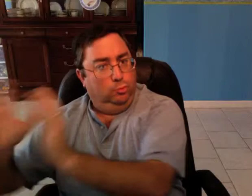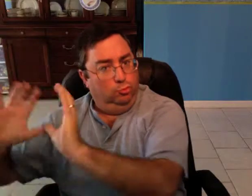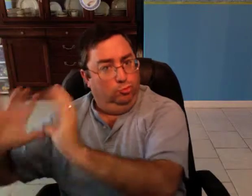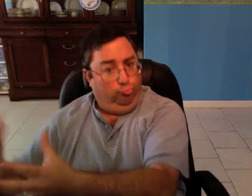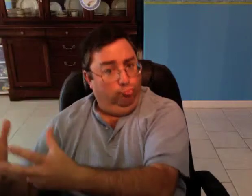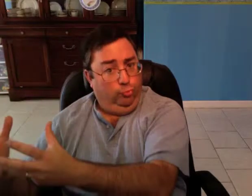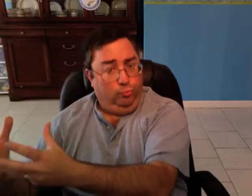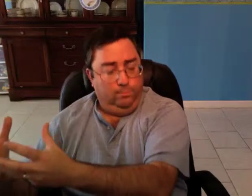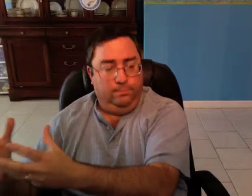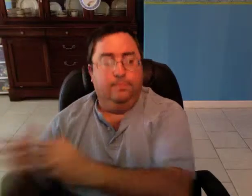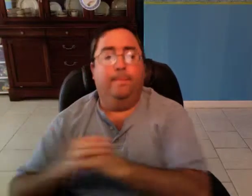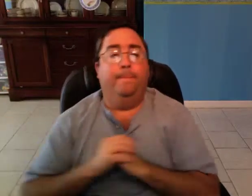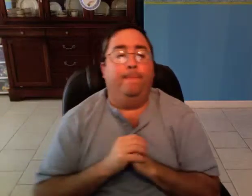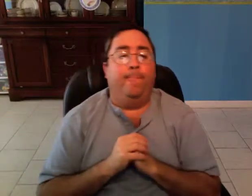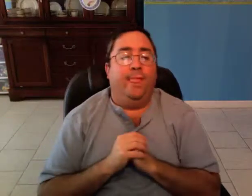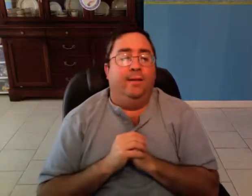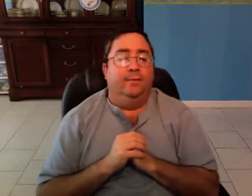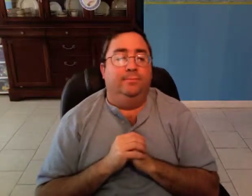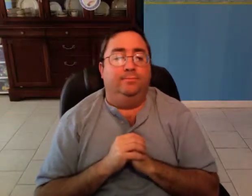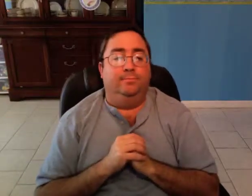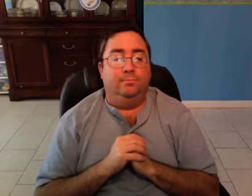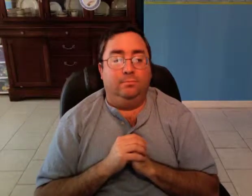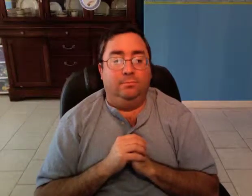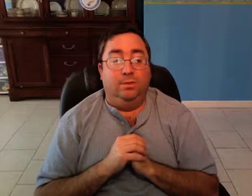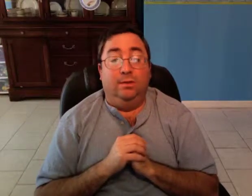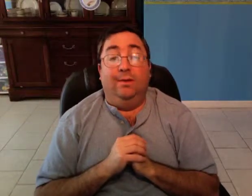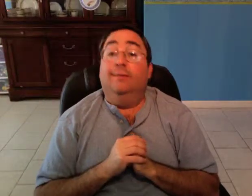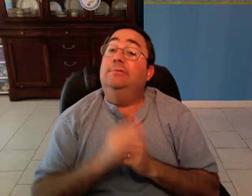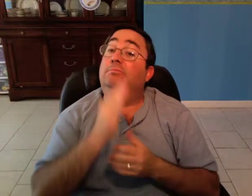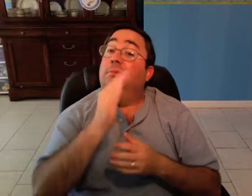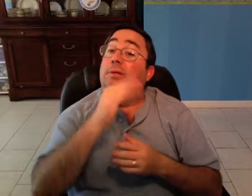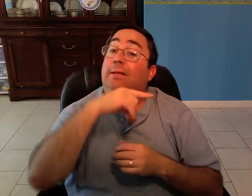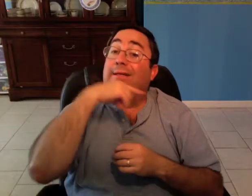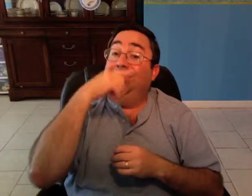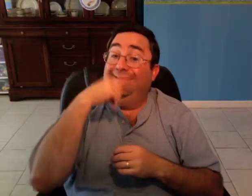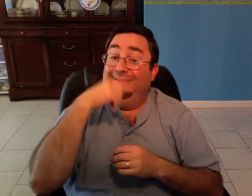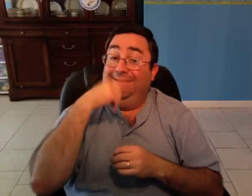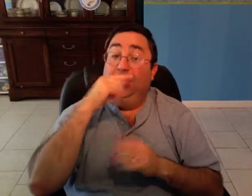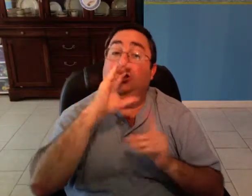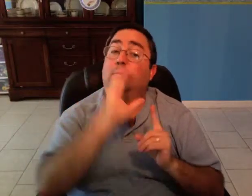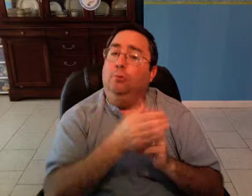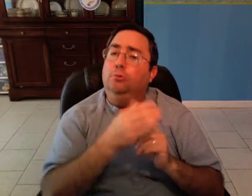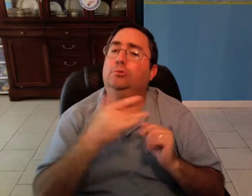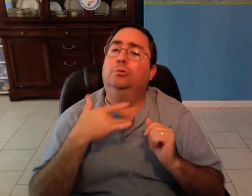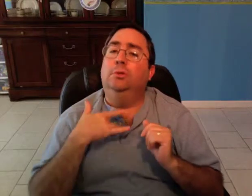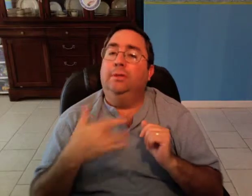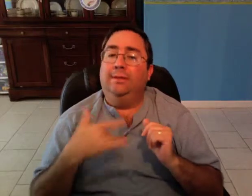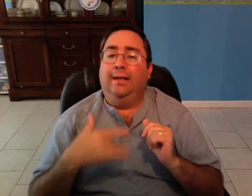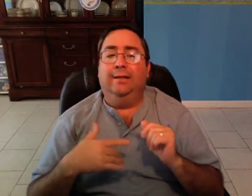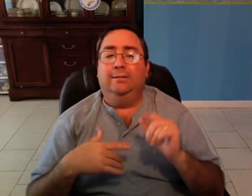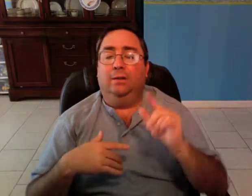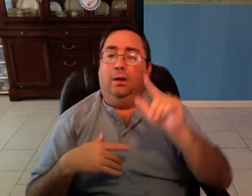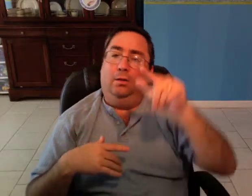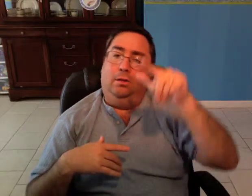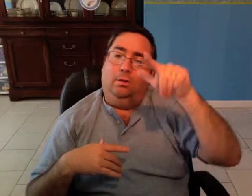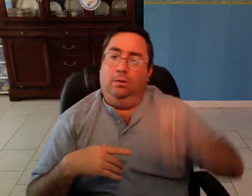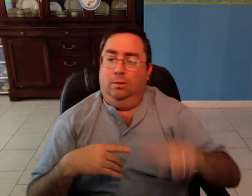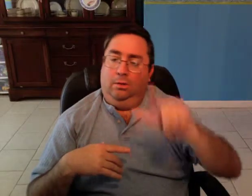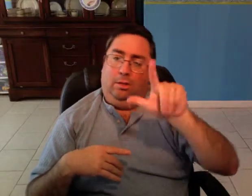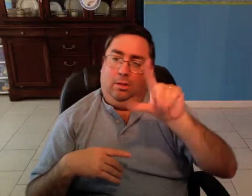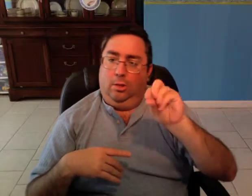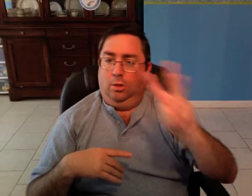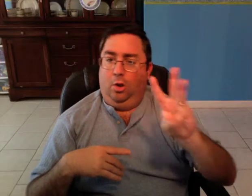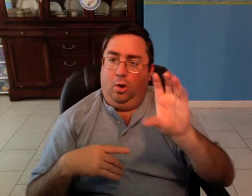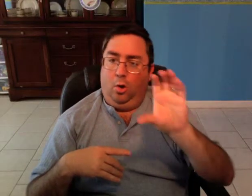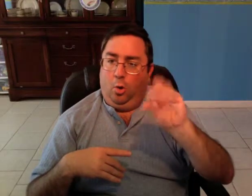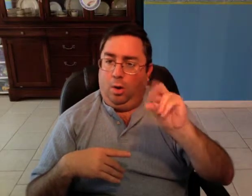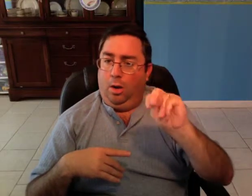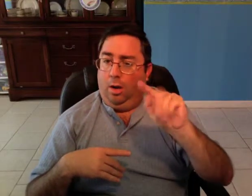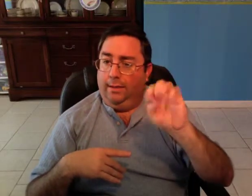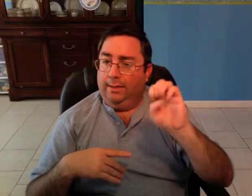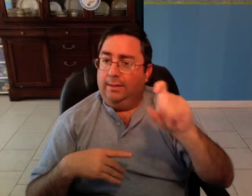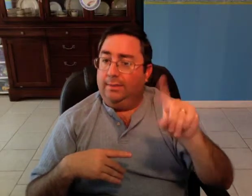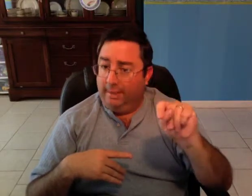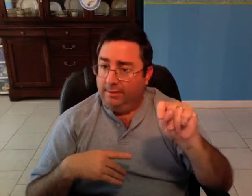Hearing culture tends to be "low context"